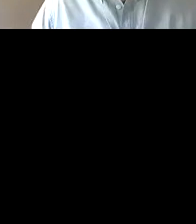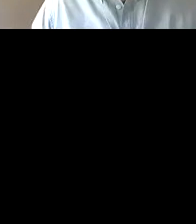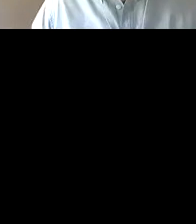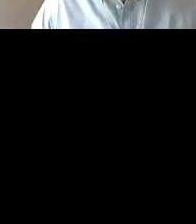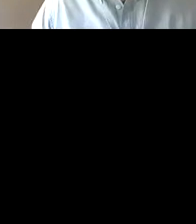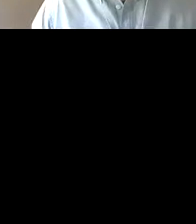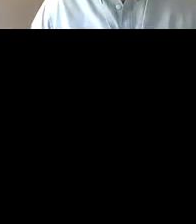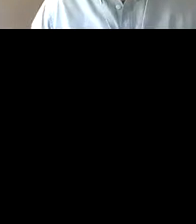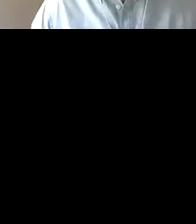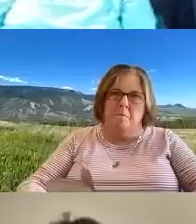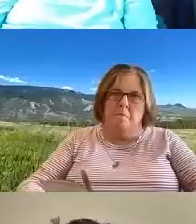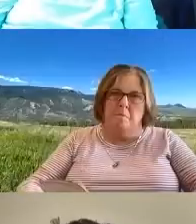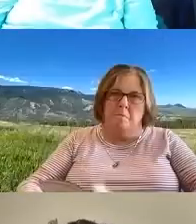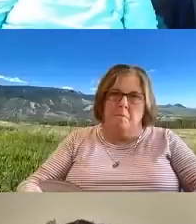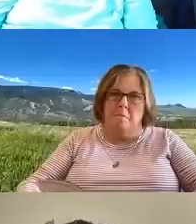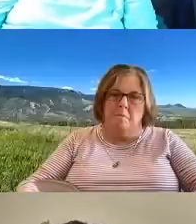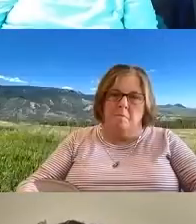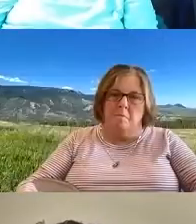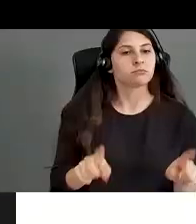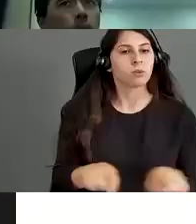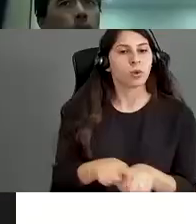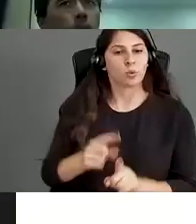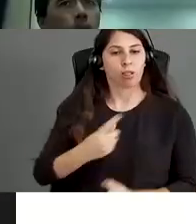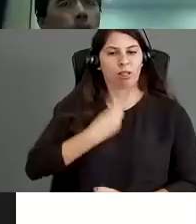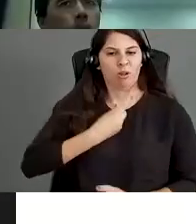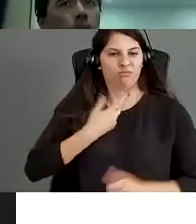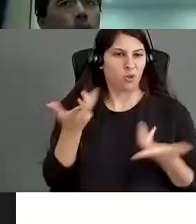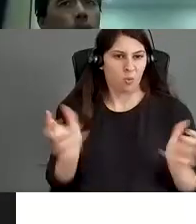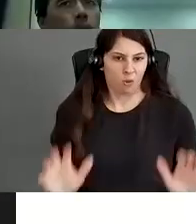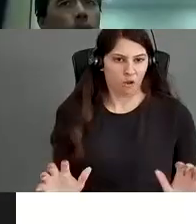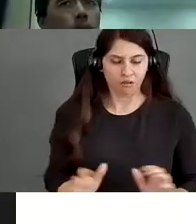but I really don't wanna be alone either." And it happens.